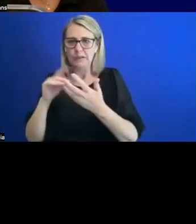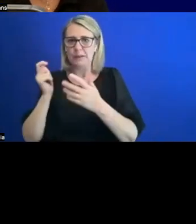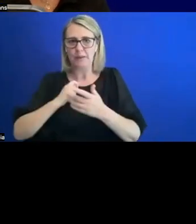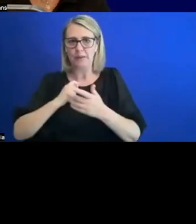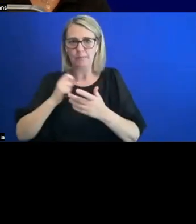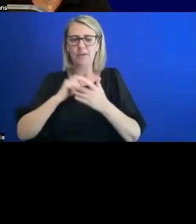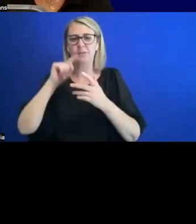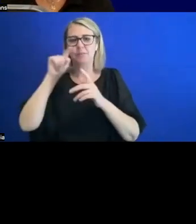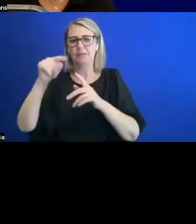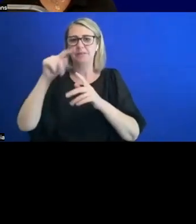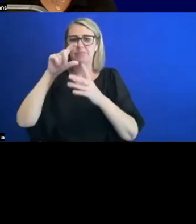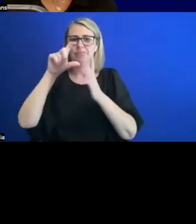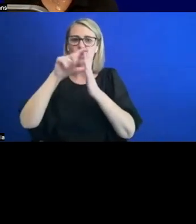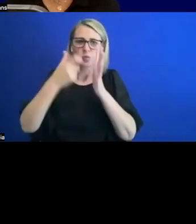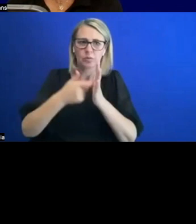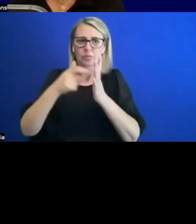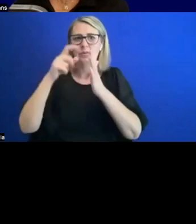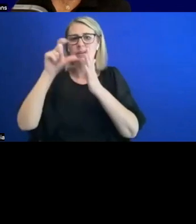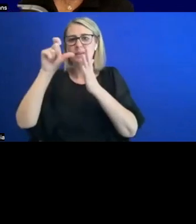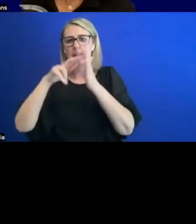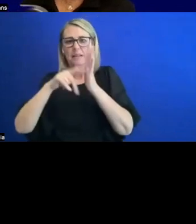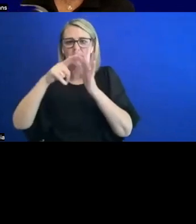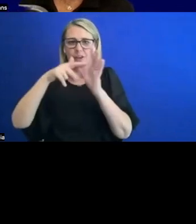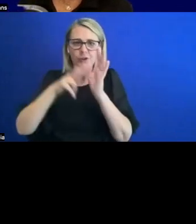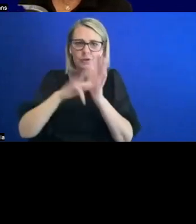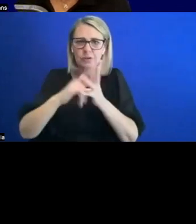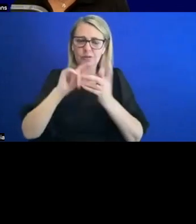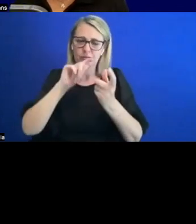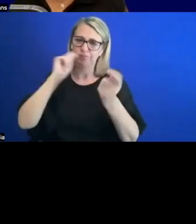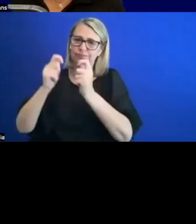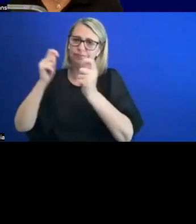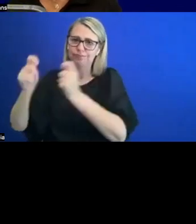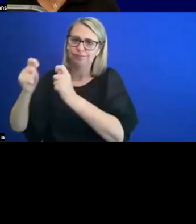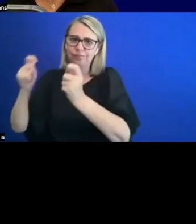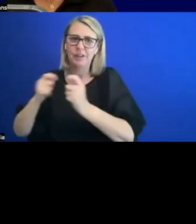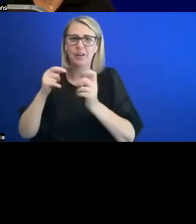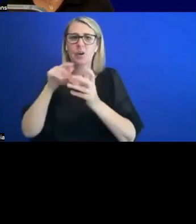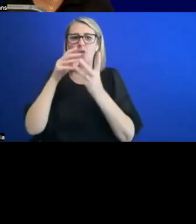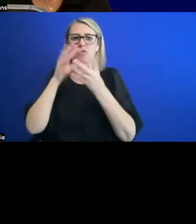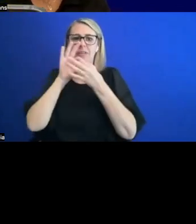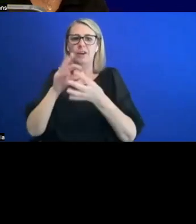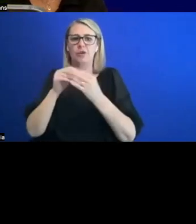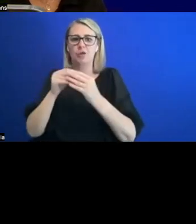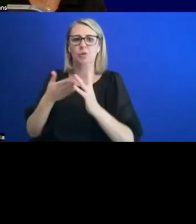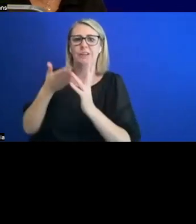potential application in the development of interventions related to interoceptive therapy,